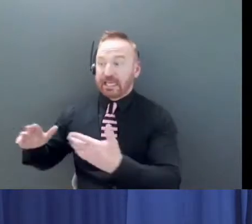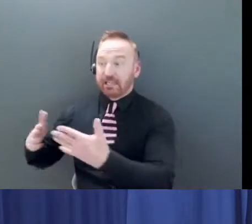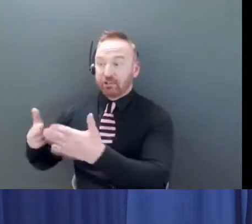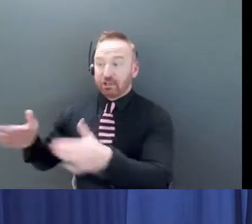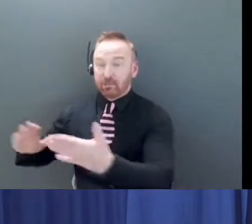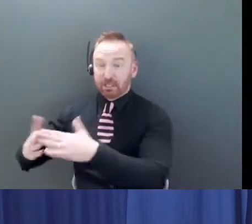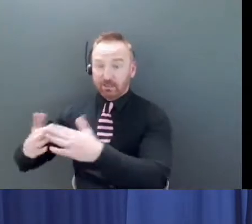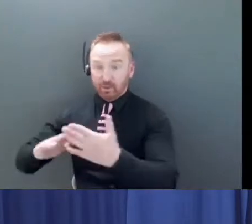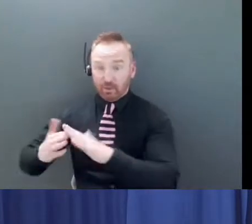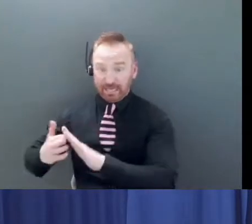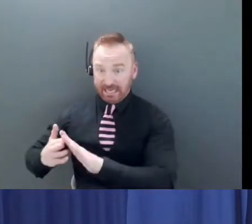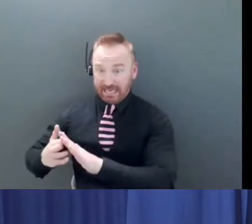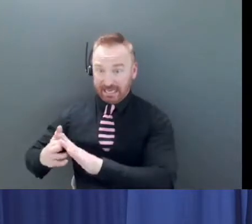wave and some cases associated with children.